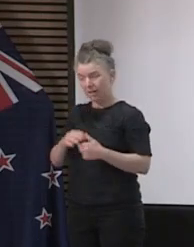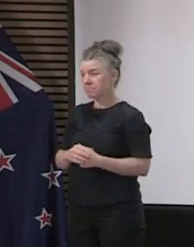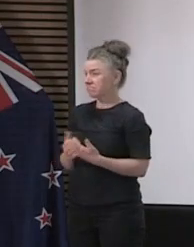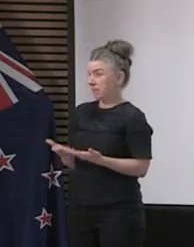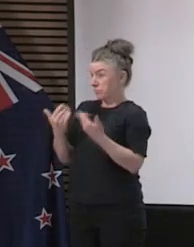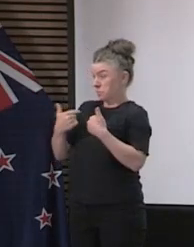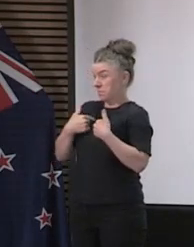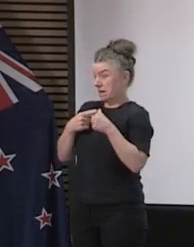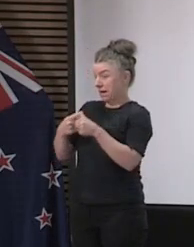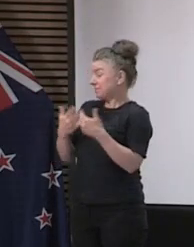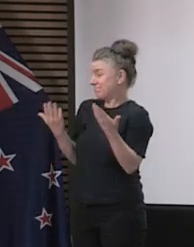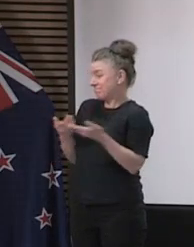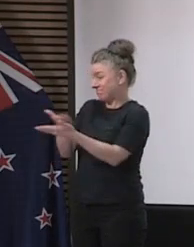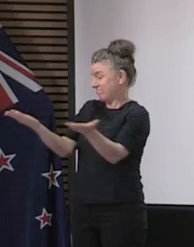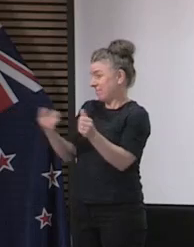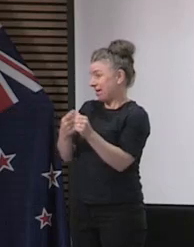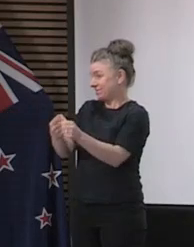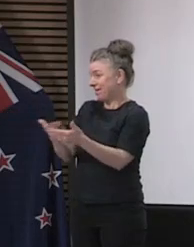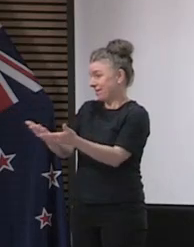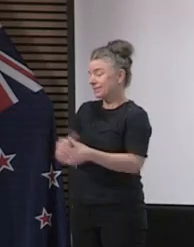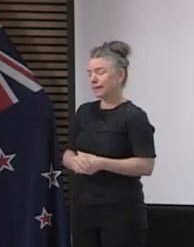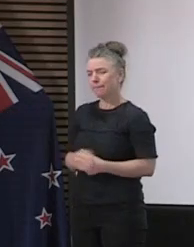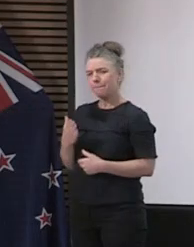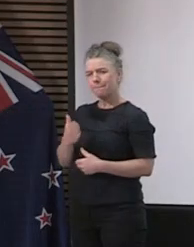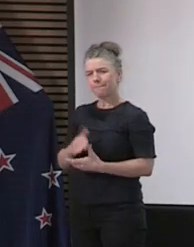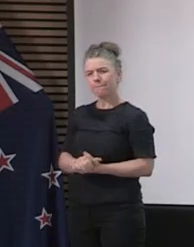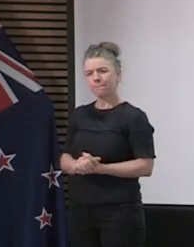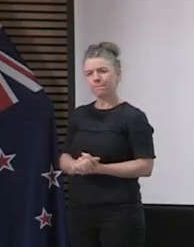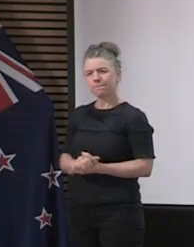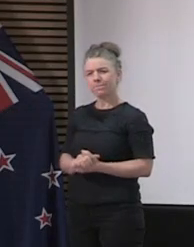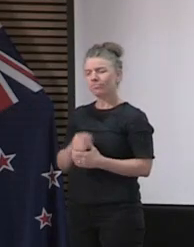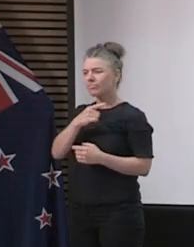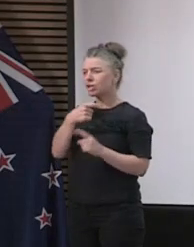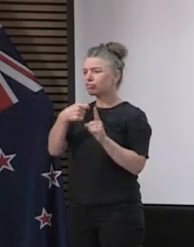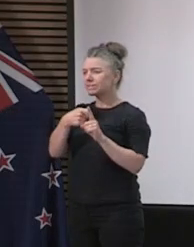helpful for New Zealanders that have been isolated at home? That is